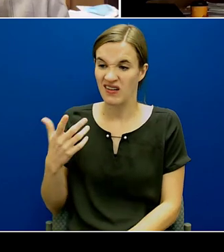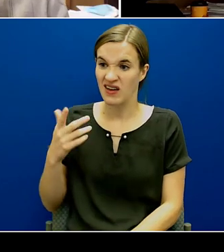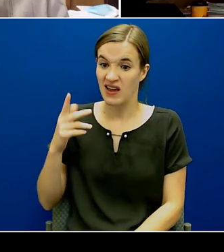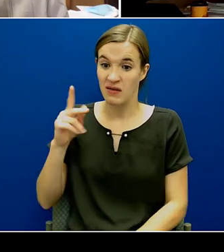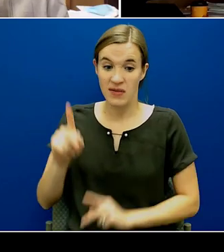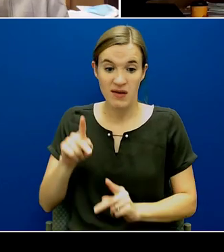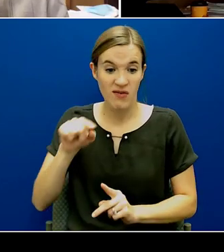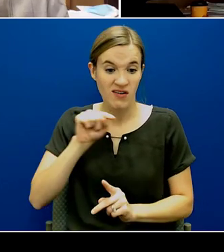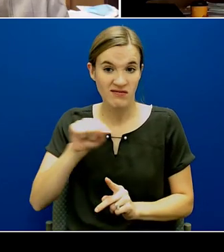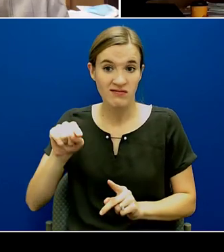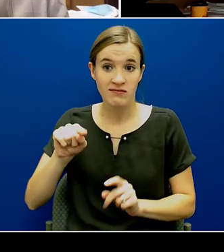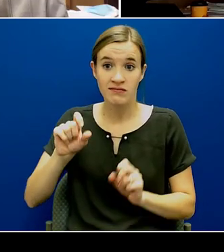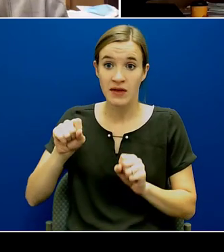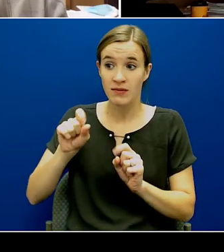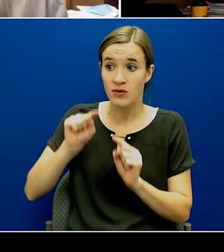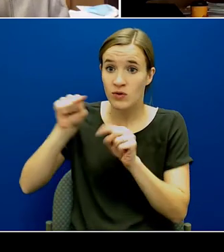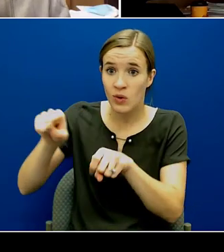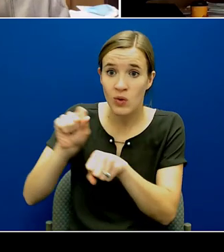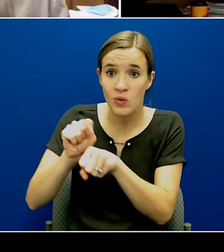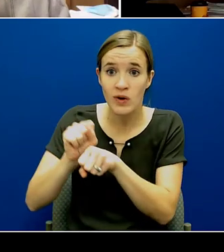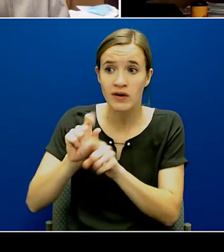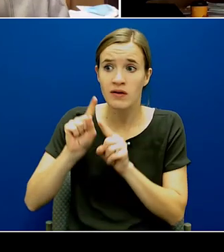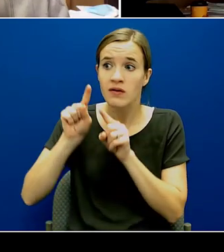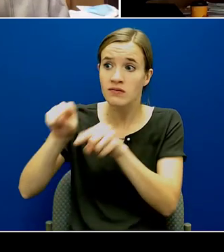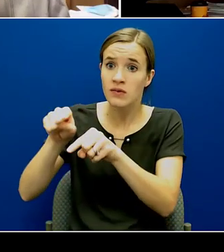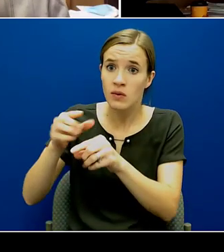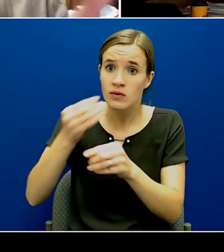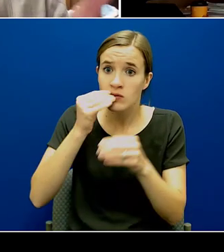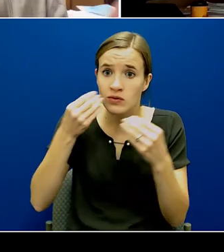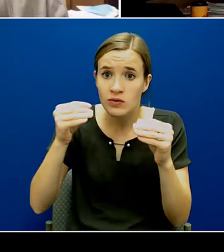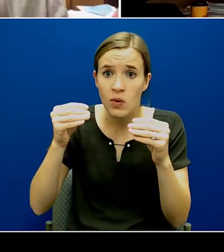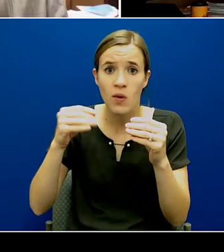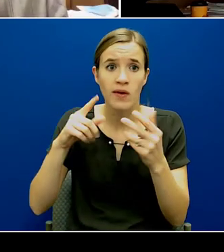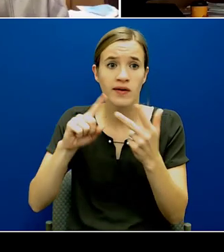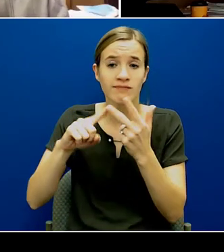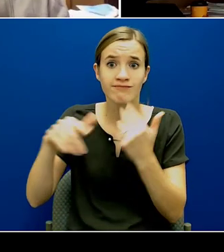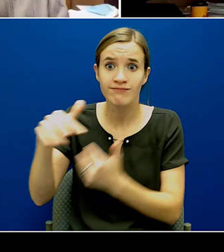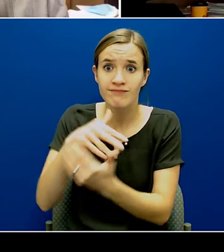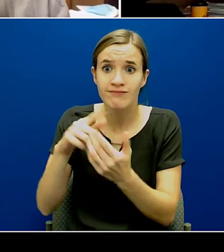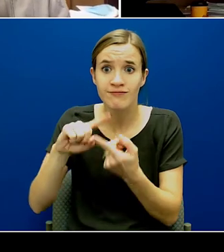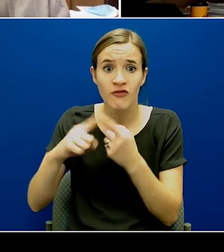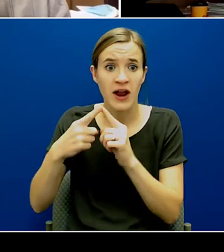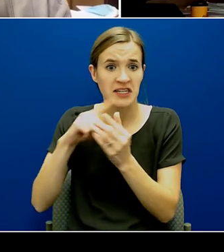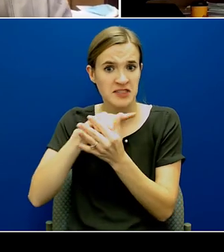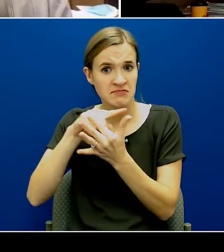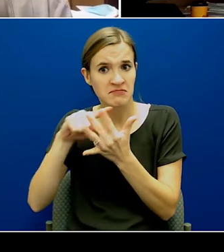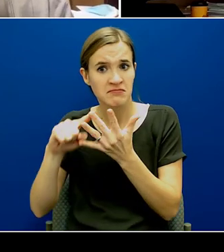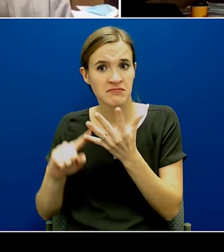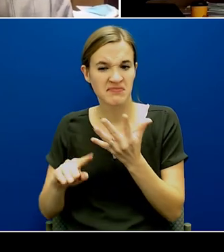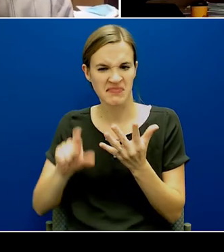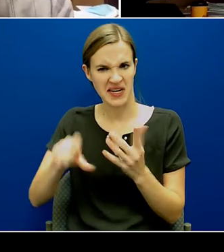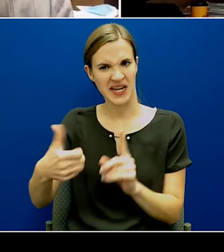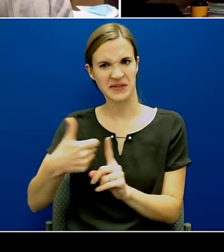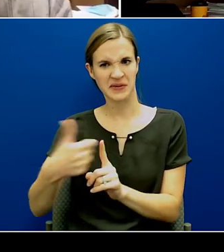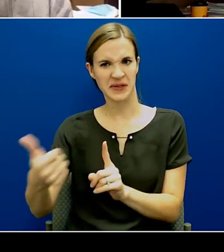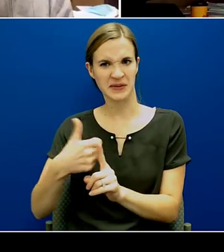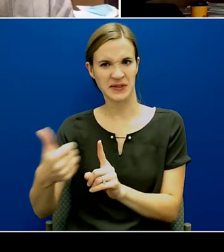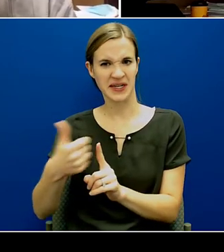Disabilities Act has made accessible kind of hinges on being able to get someplace on